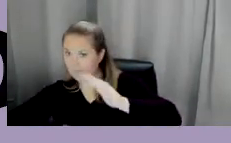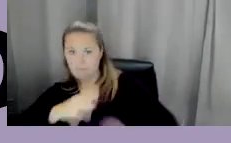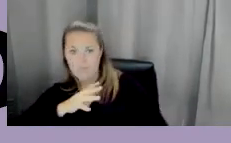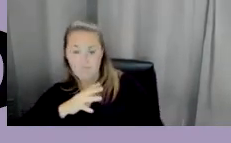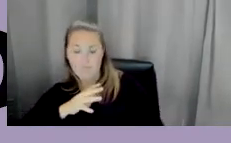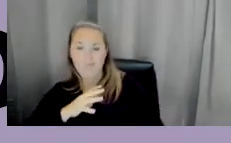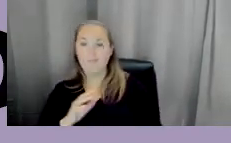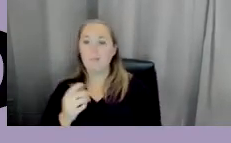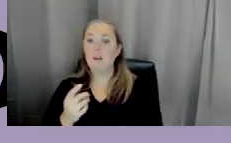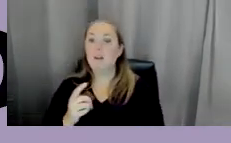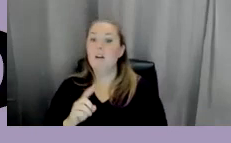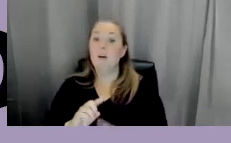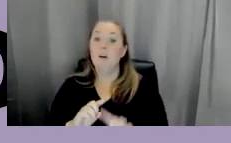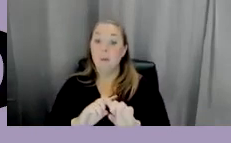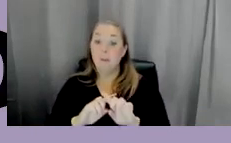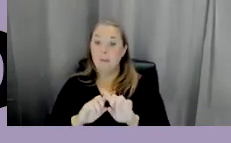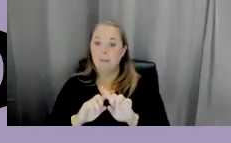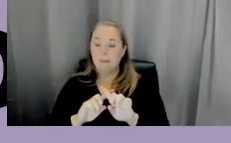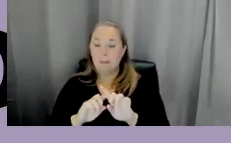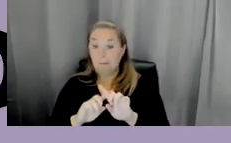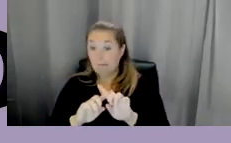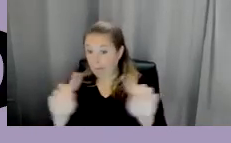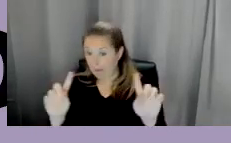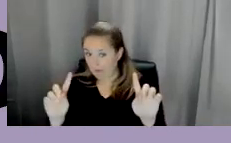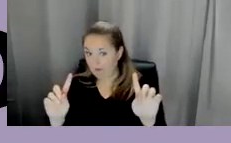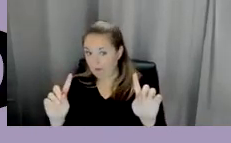OUR PRIORITY OR PREFERENCE, ORGANIZATIONS